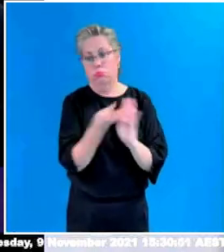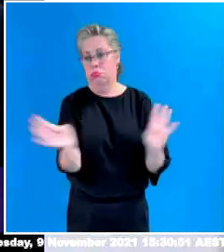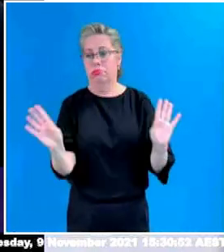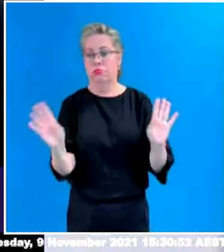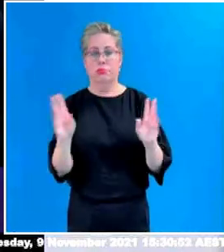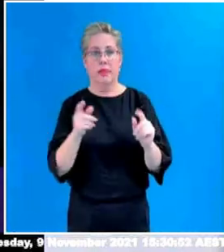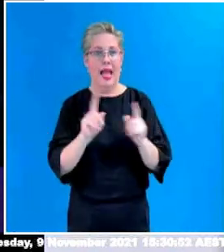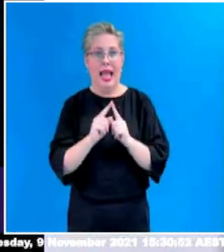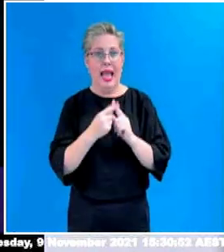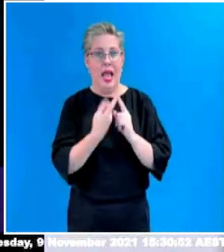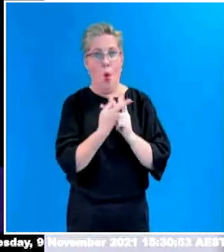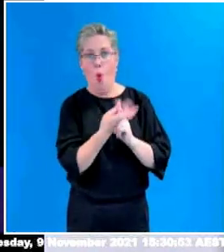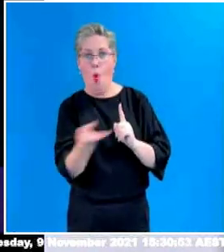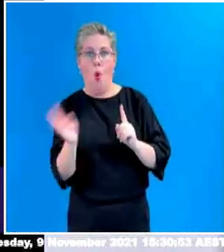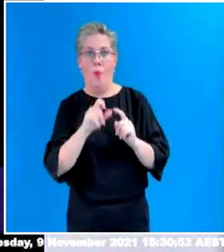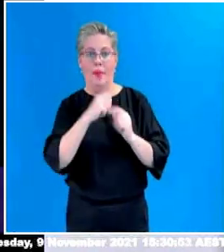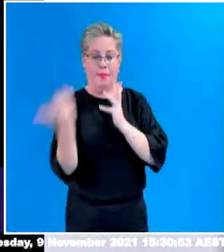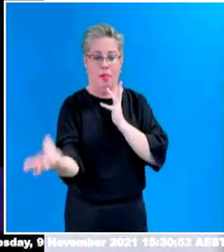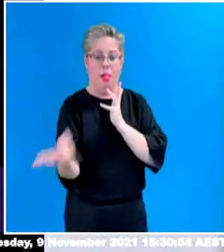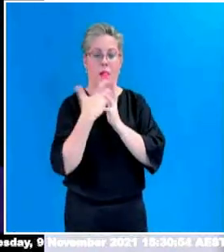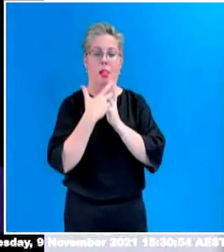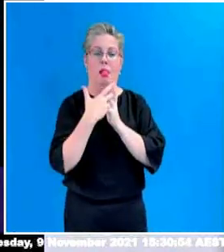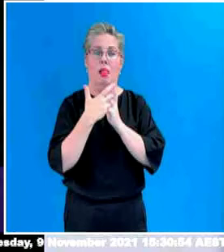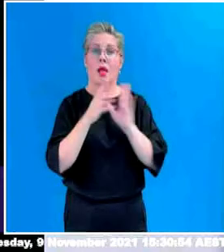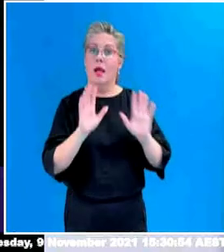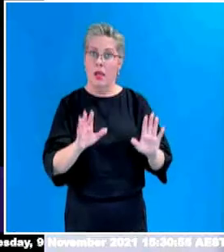Do you understand that distinction? Yes, I do.